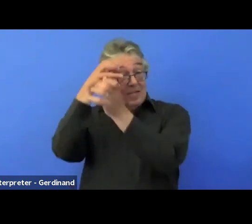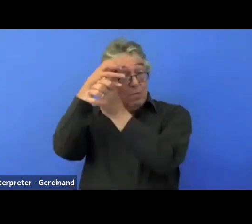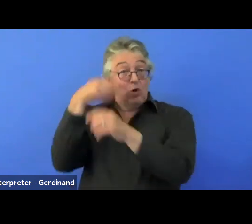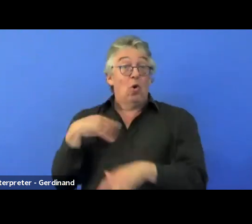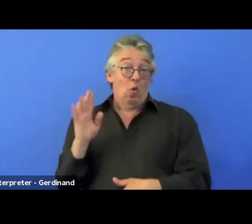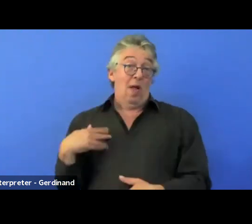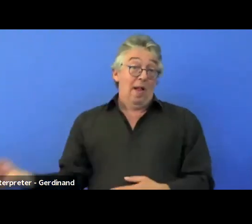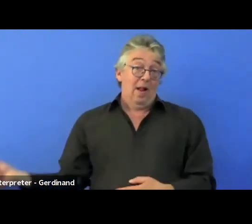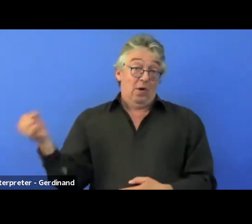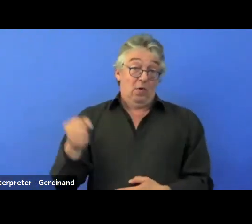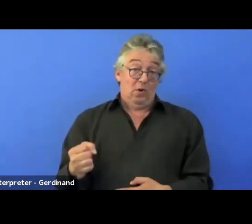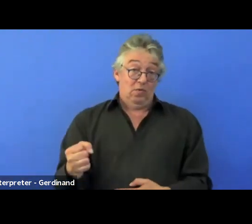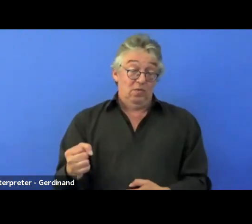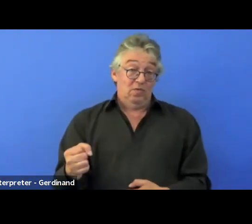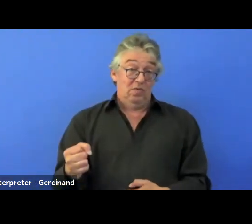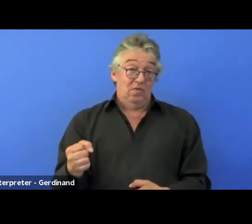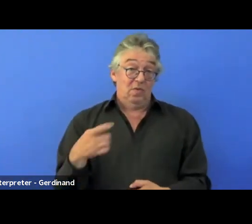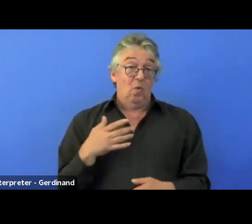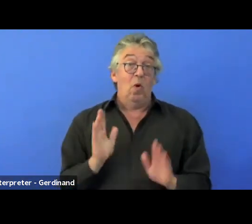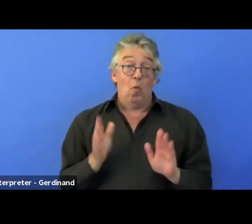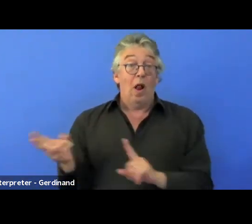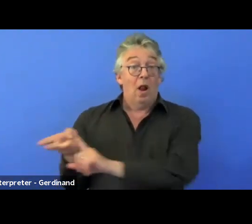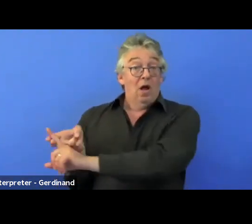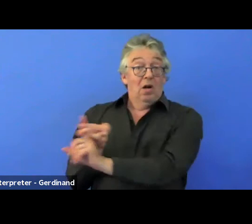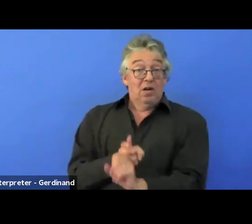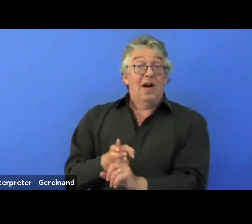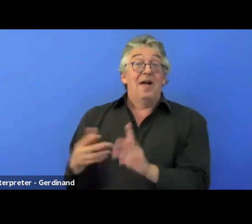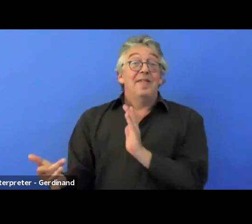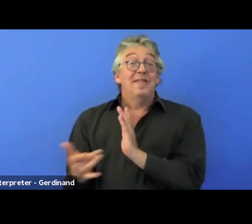for the technical part of the development of the standard.